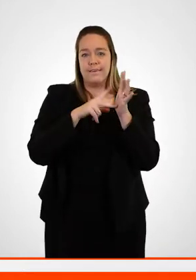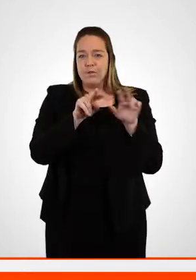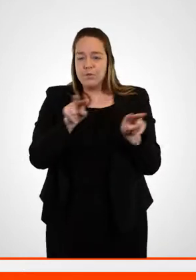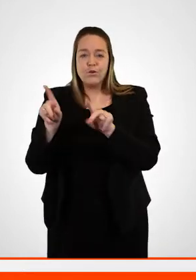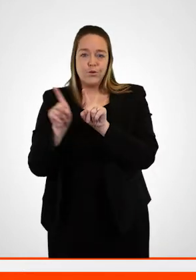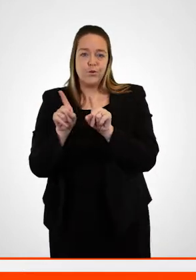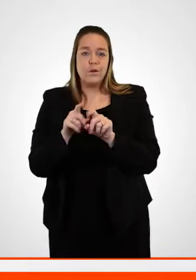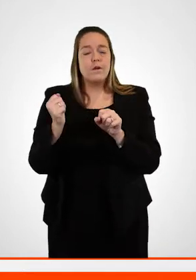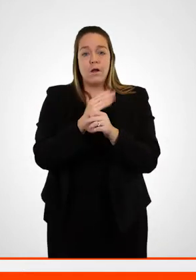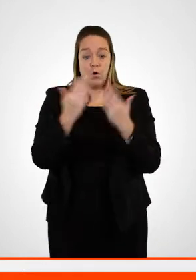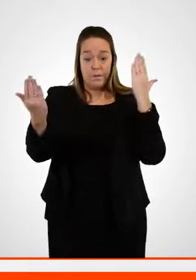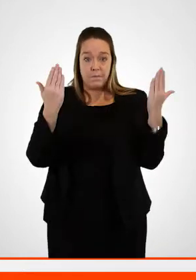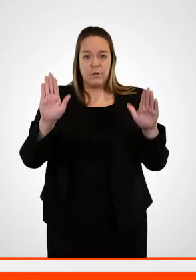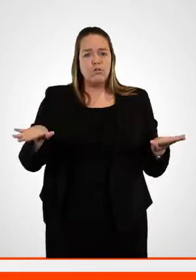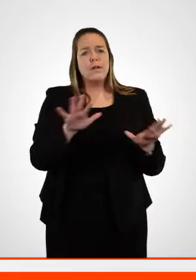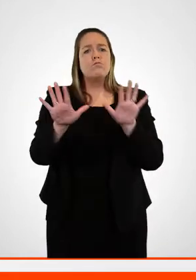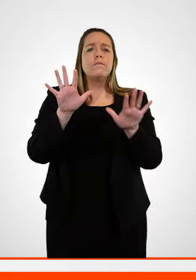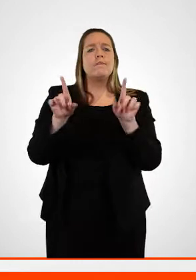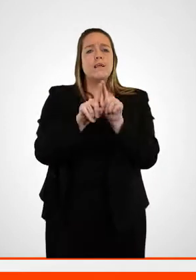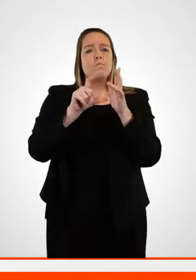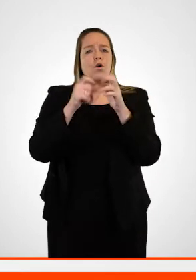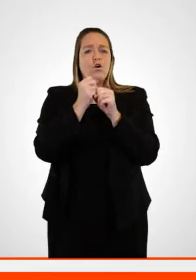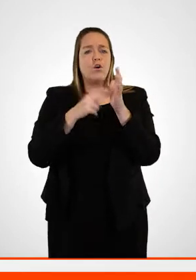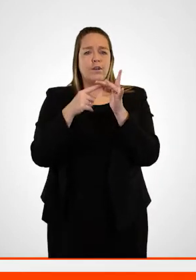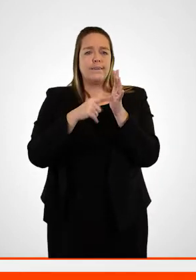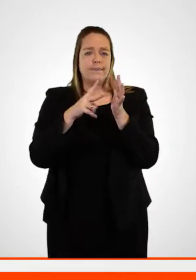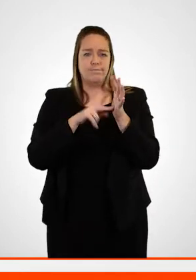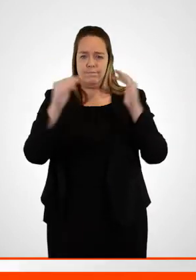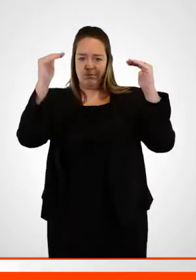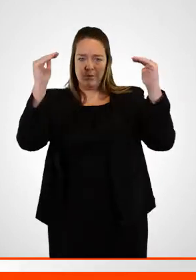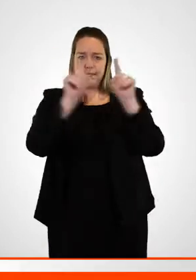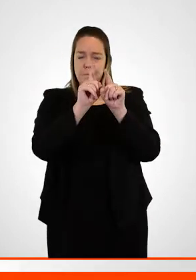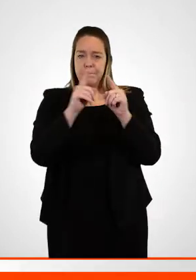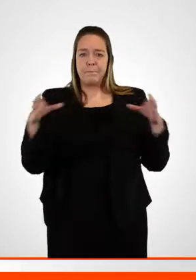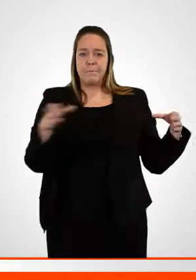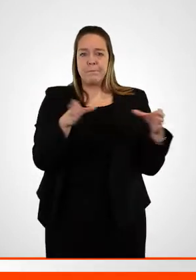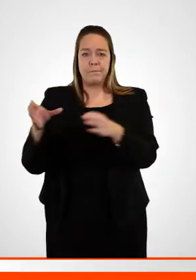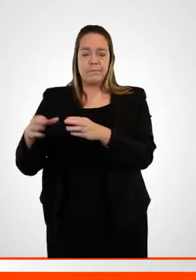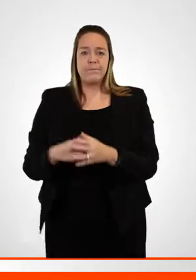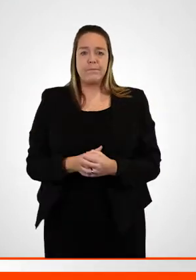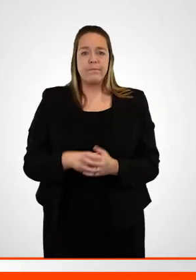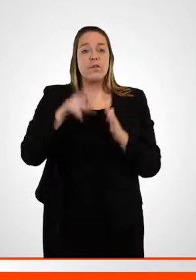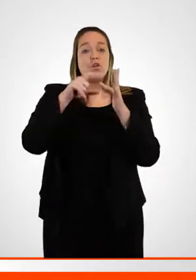to ensure that we were comparing kids who were at approximately the same cognitive levels. So here are the cognitive measures, just a reminder.